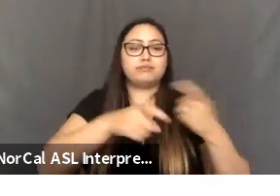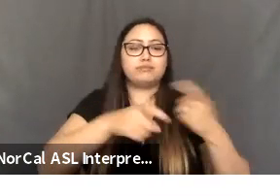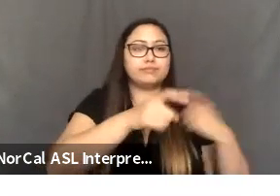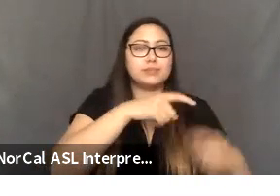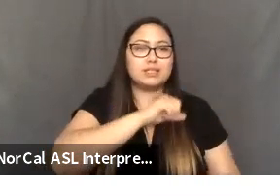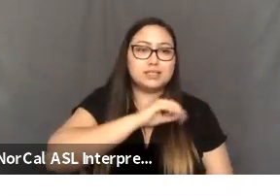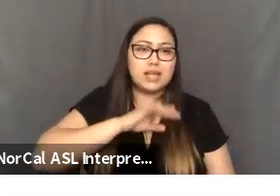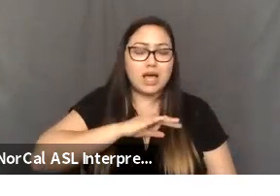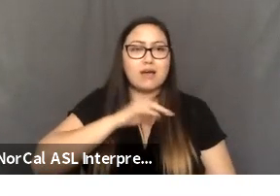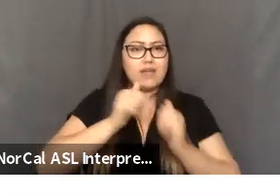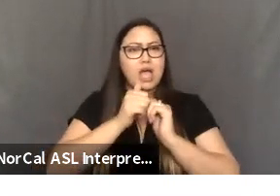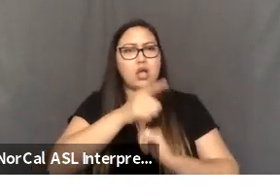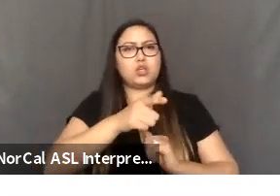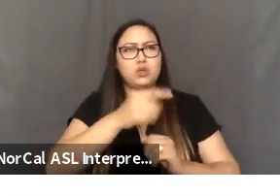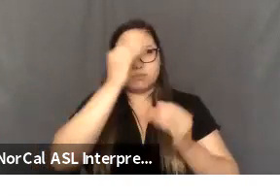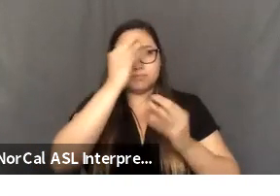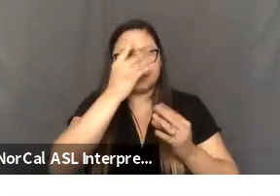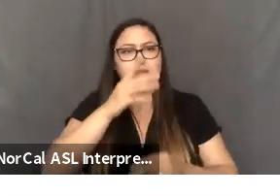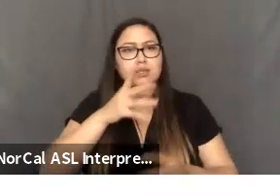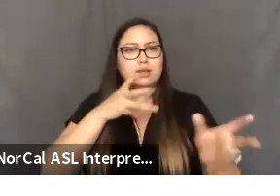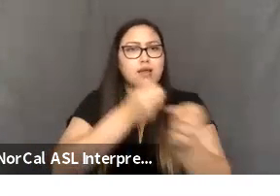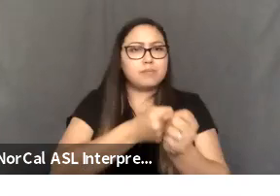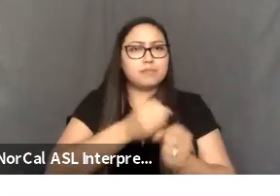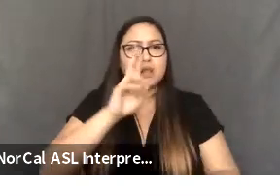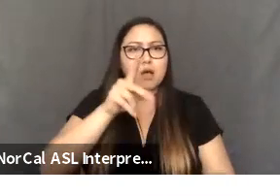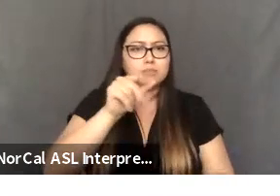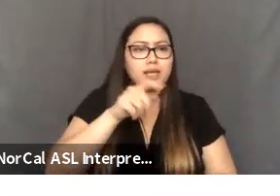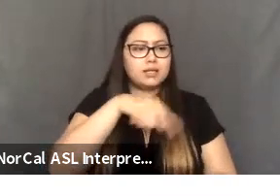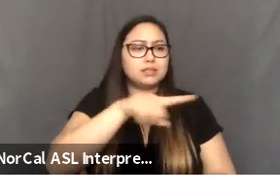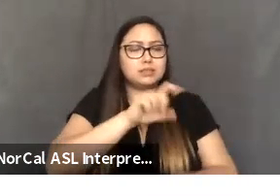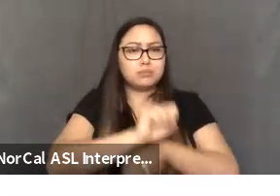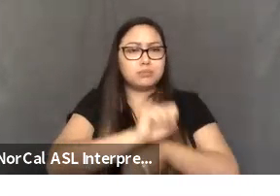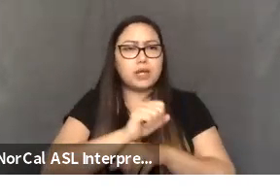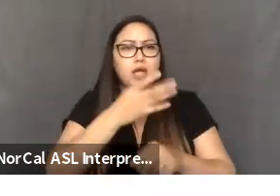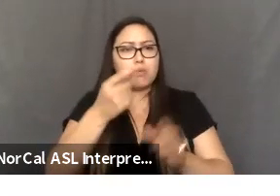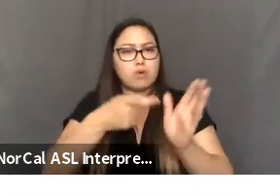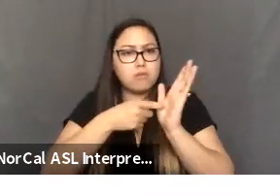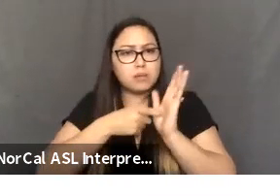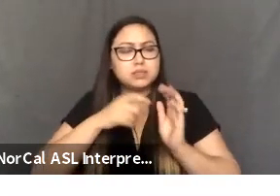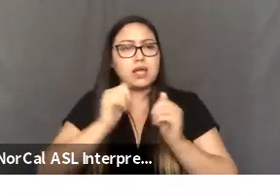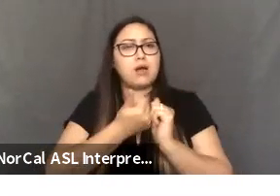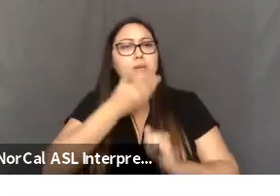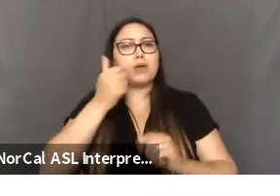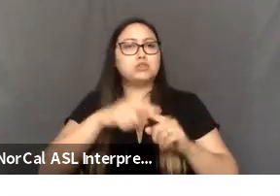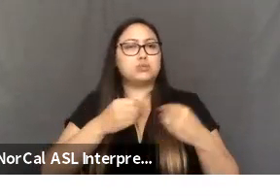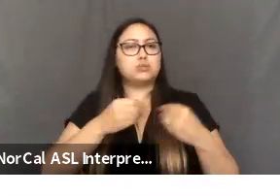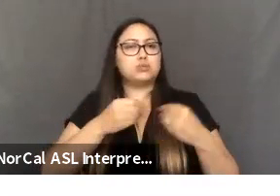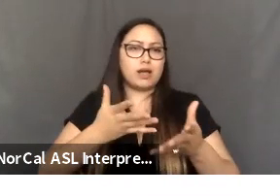date and aware of what the requirements were and how to best provide accommodations. Additionally